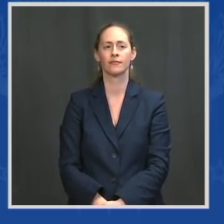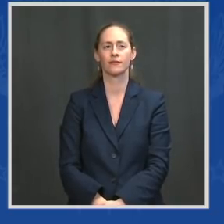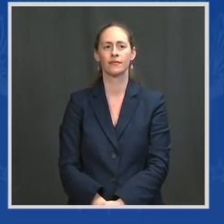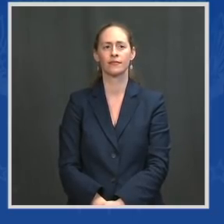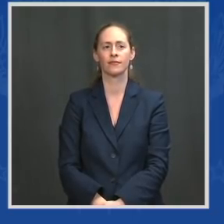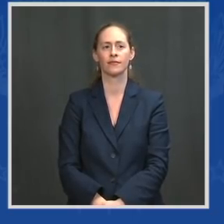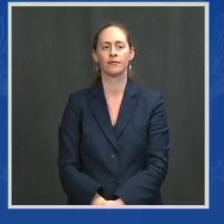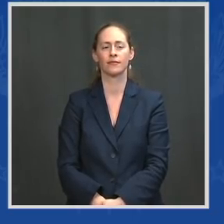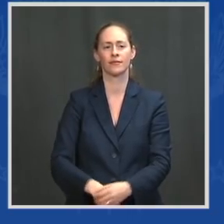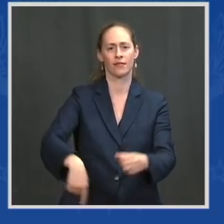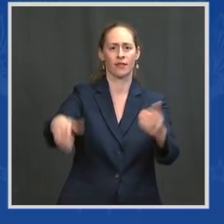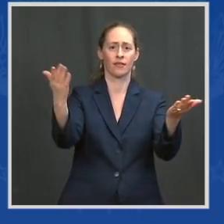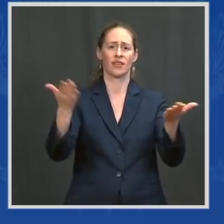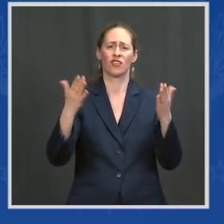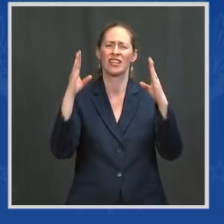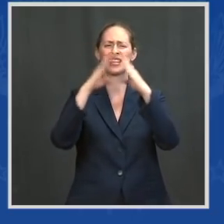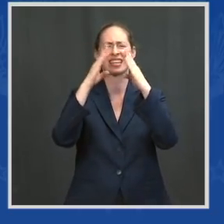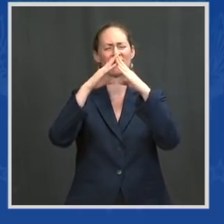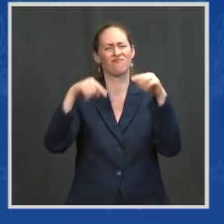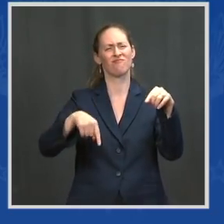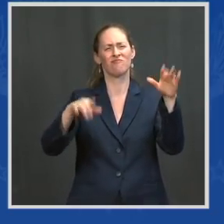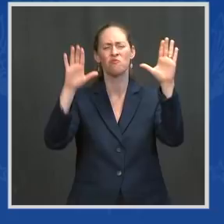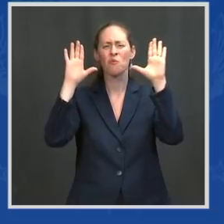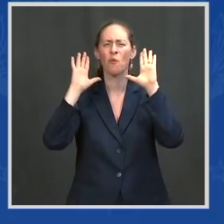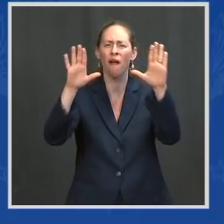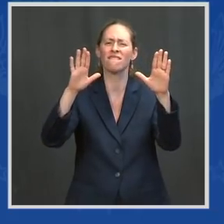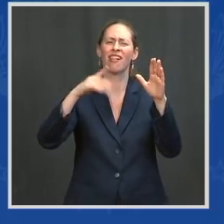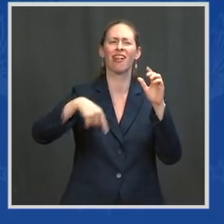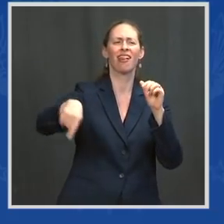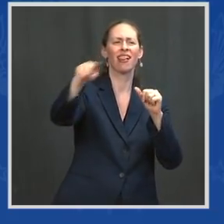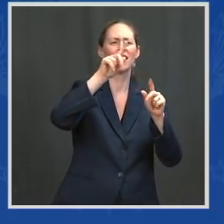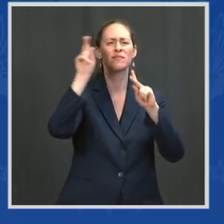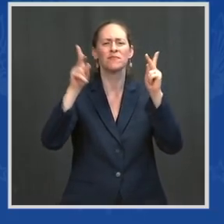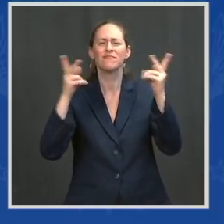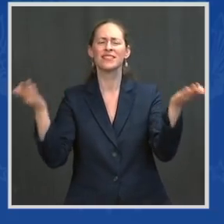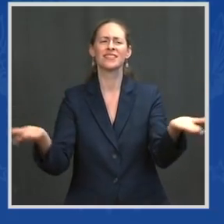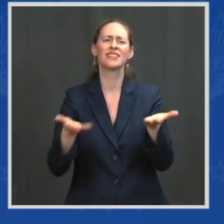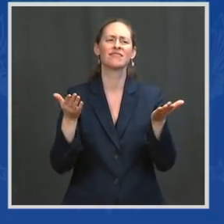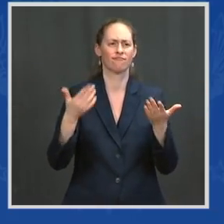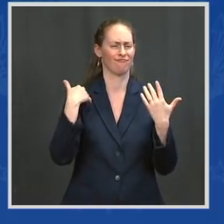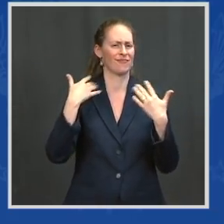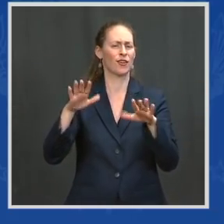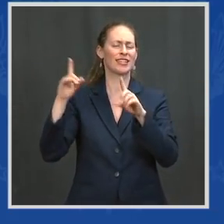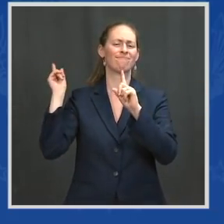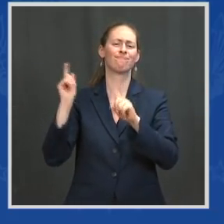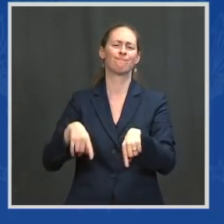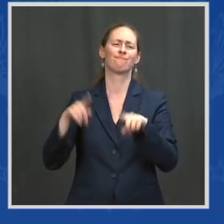And as I said, I've been here -- I've been here more than once, and it's good to be back.